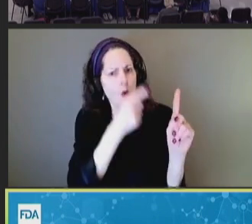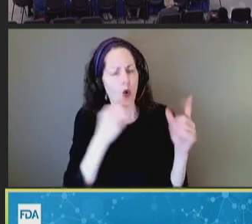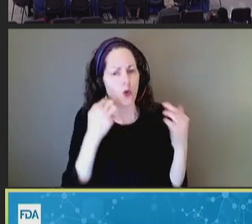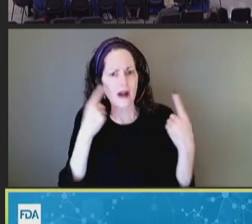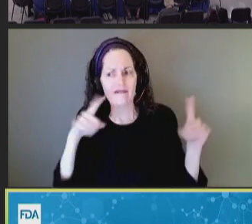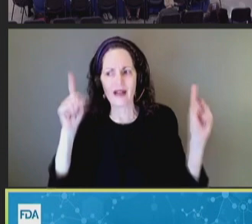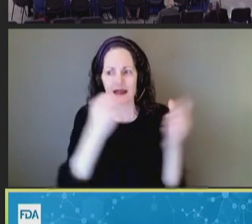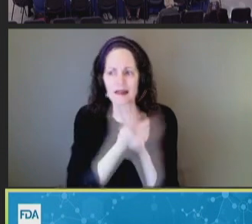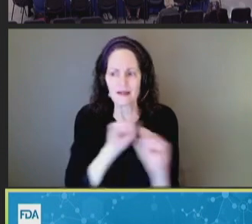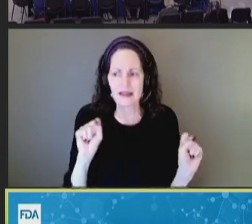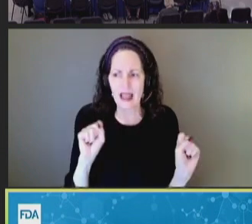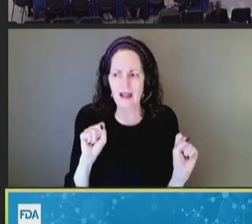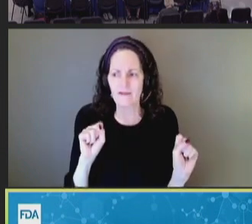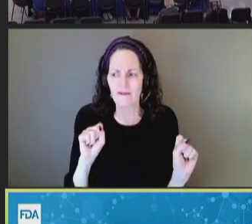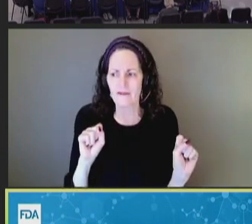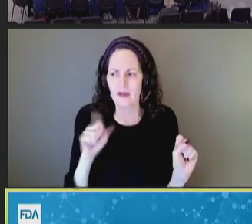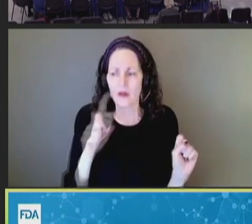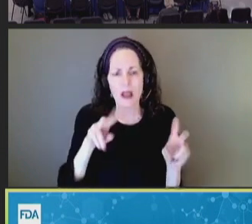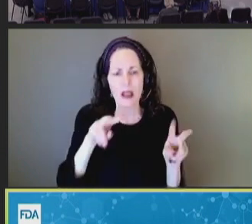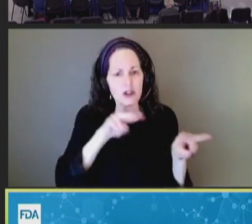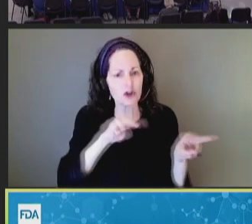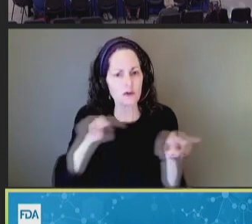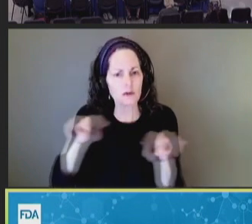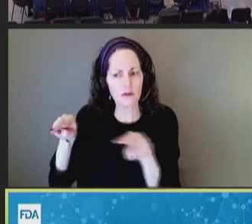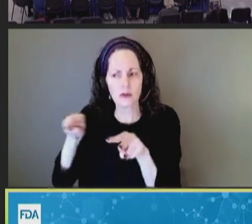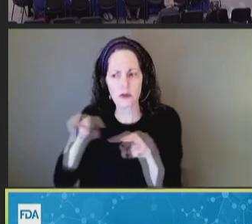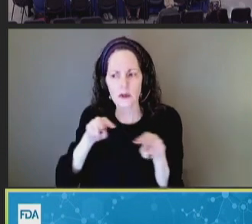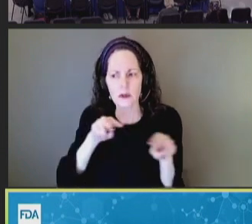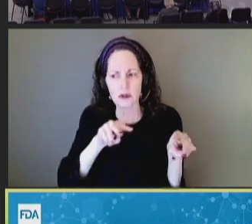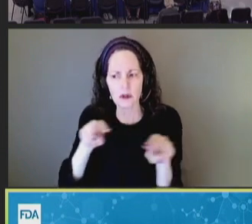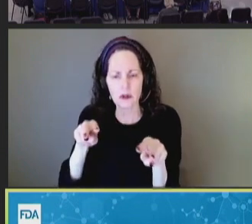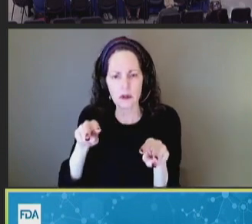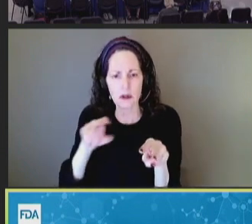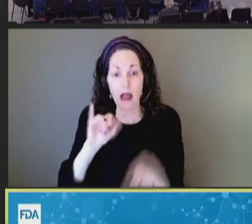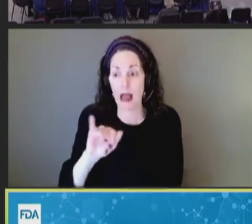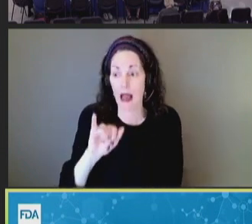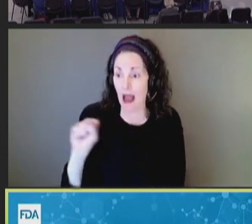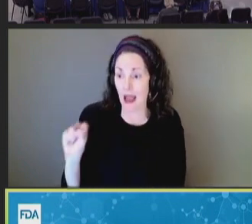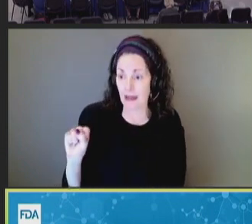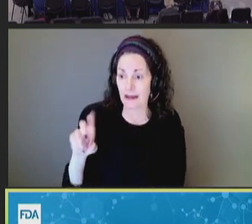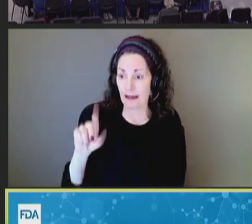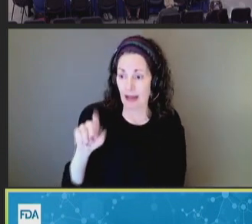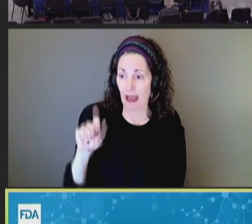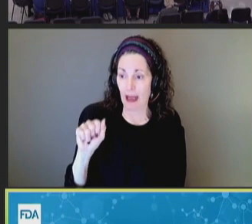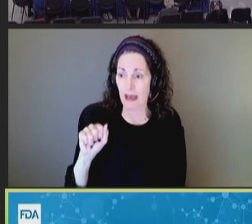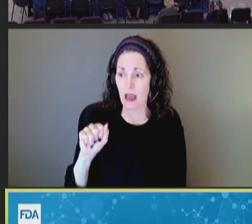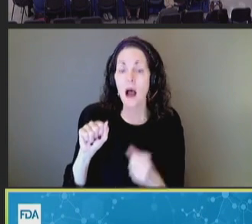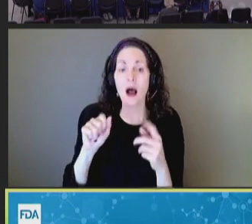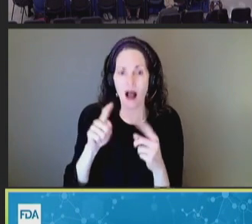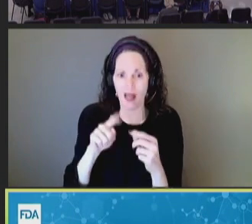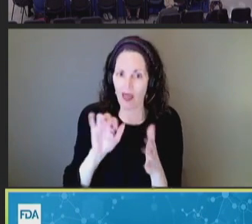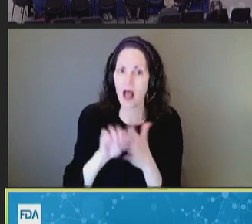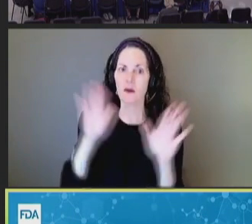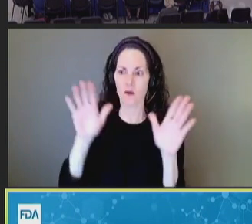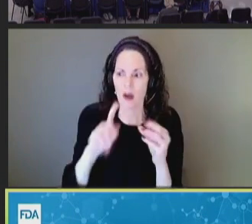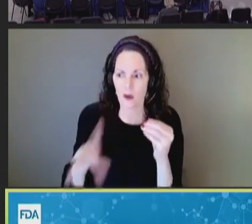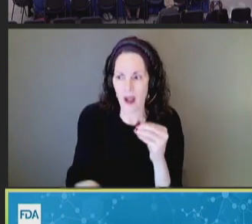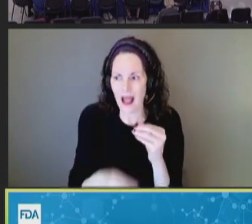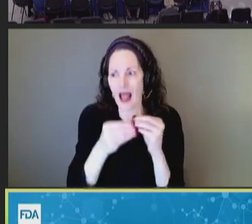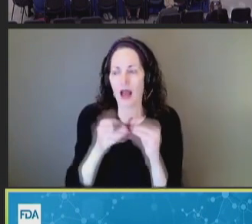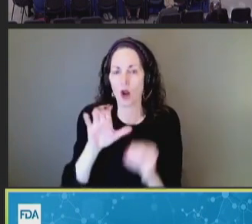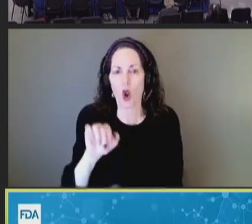And IIS data really complement the COVID-19 claims data and adds up to 50 percent more immunization